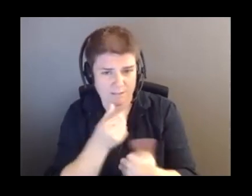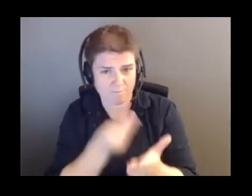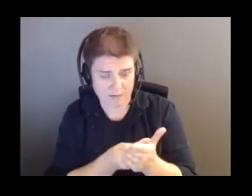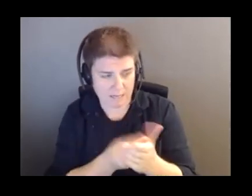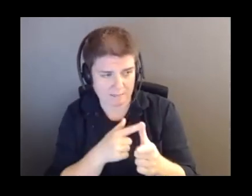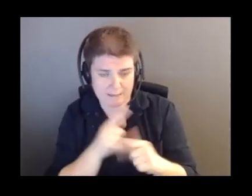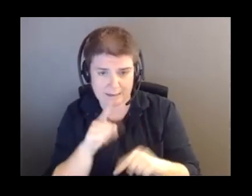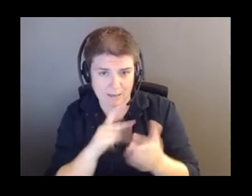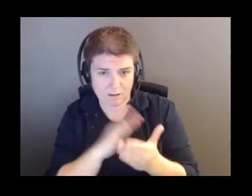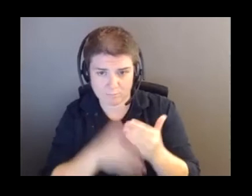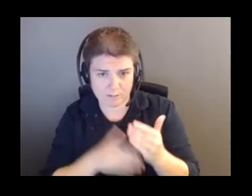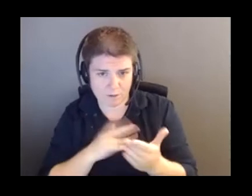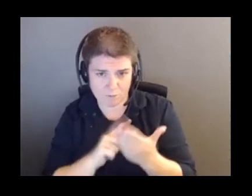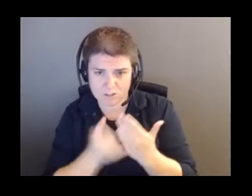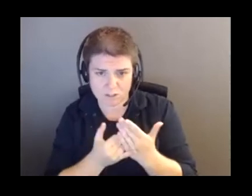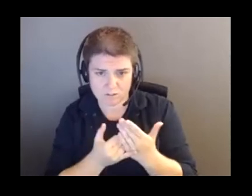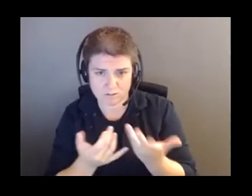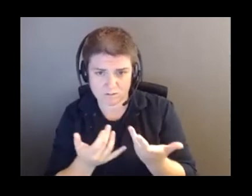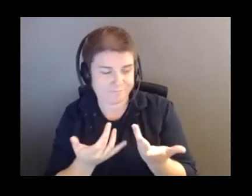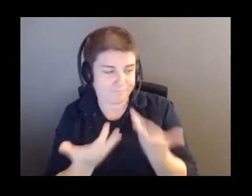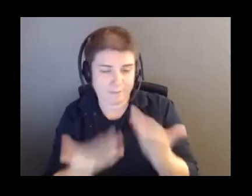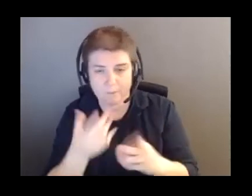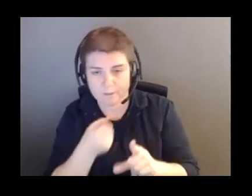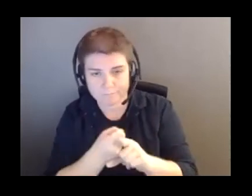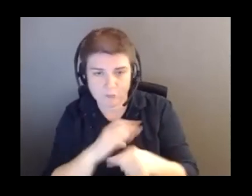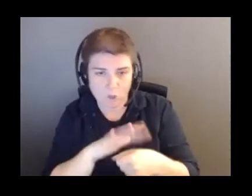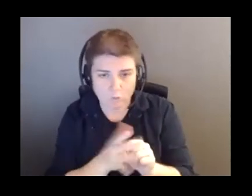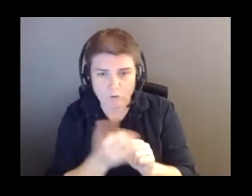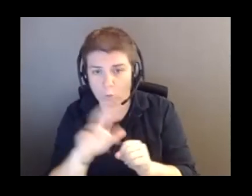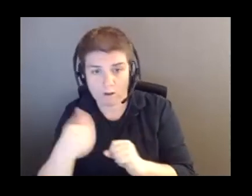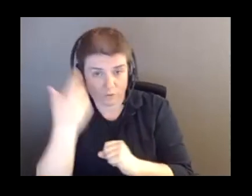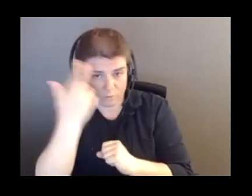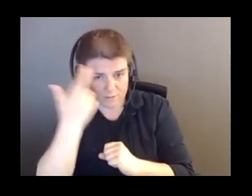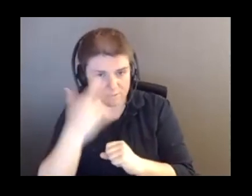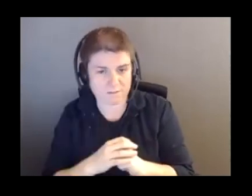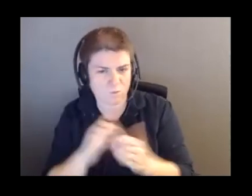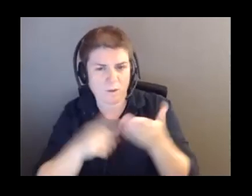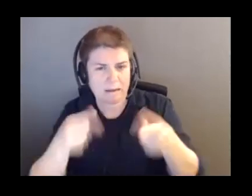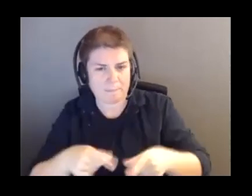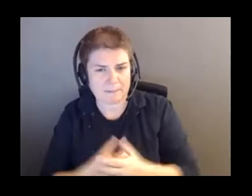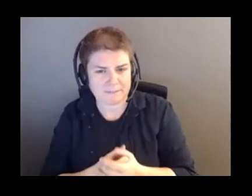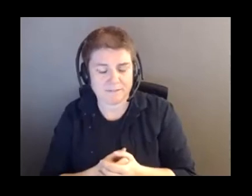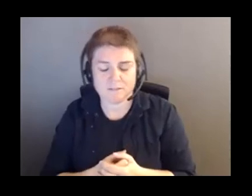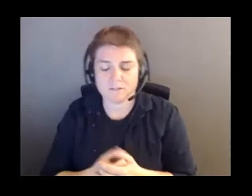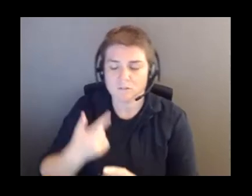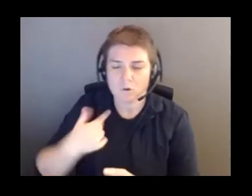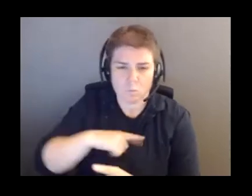my project?" whether due to COVID-19 or otherwise. We understand that sometimes things shift